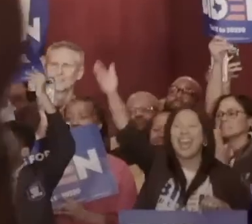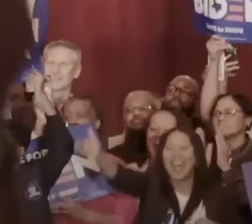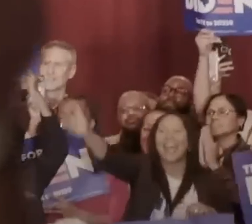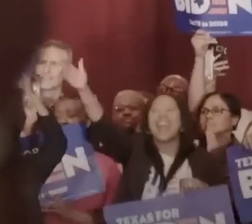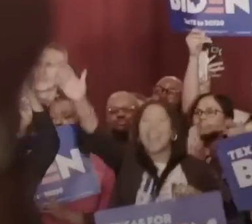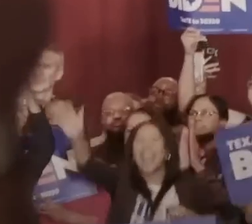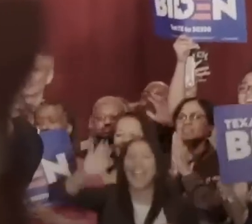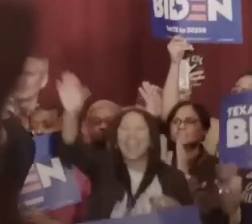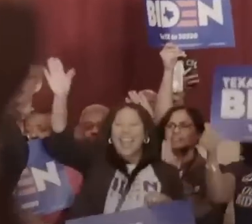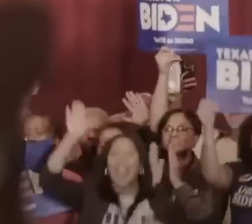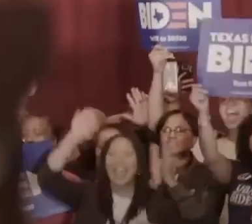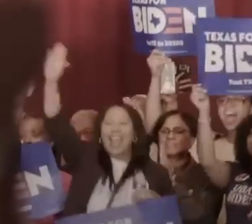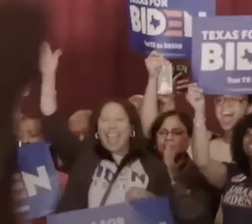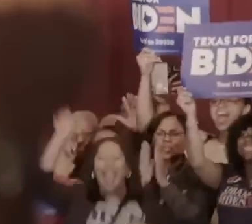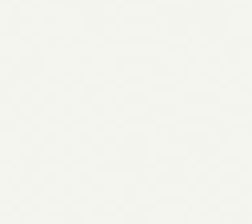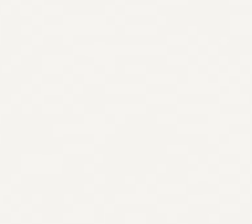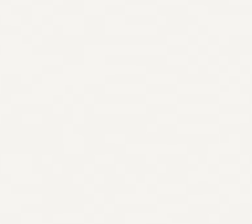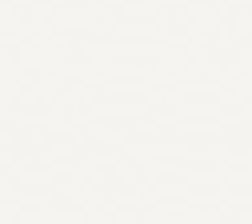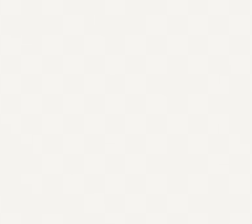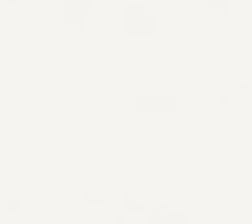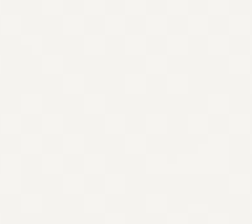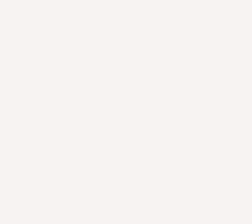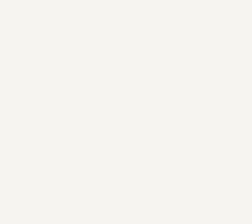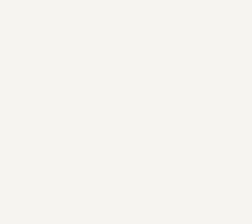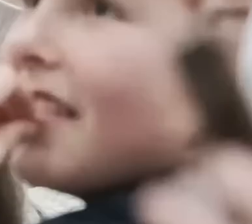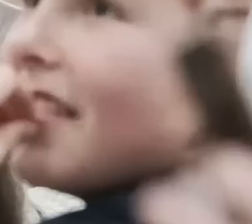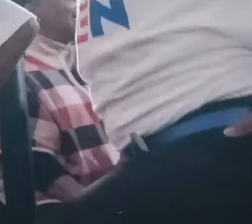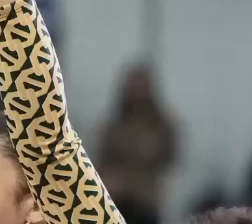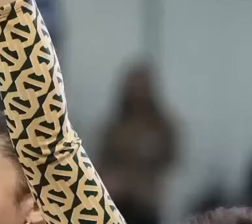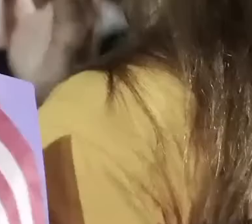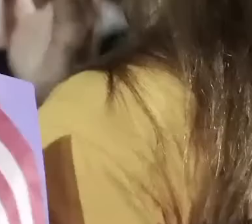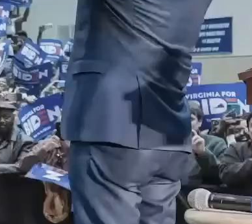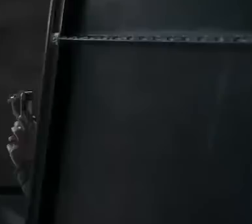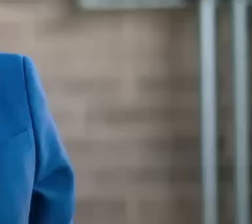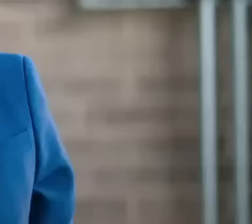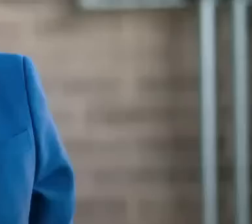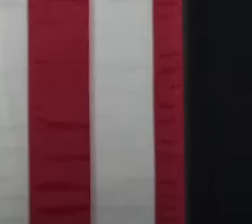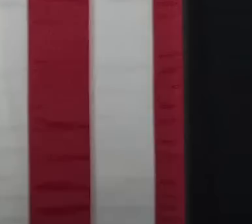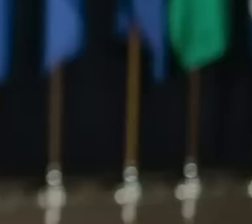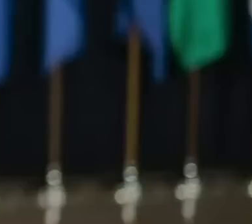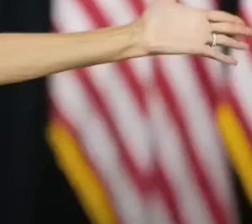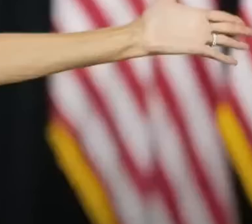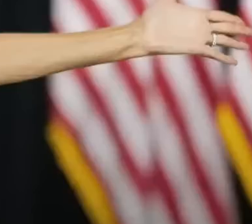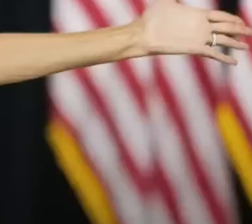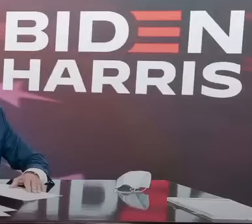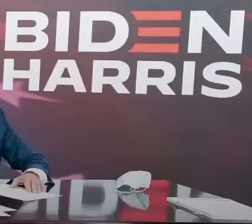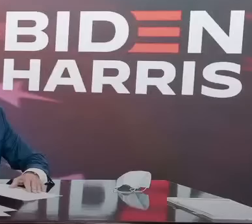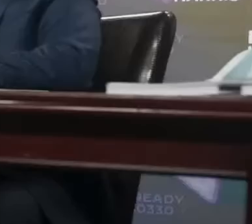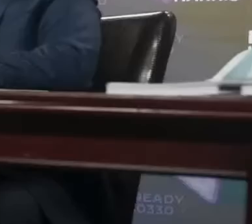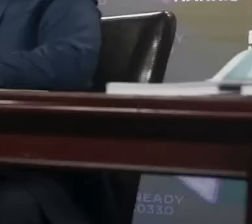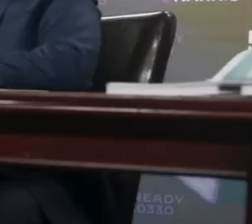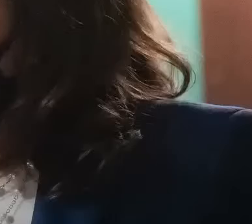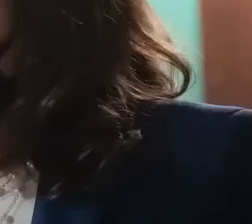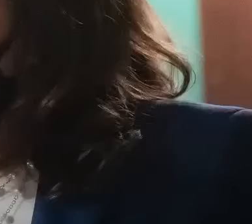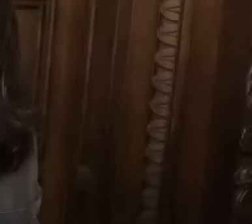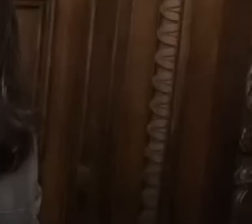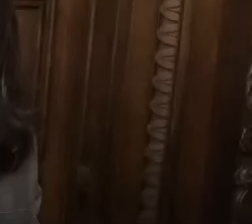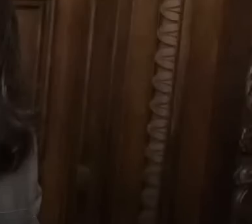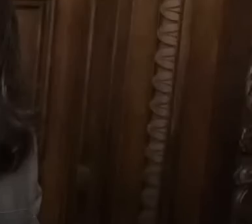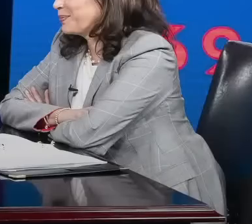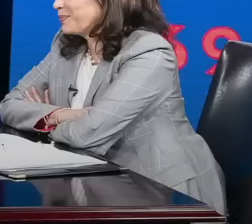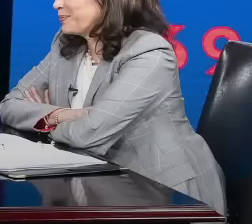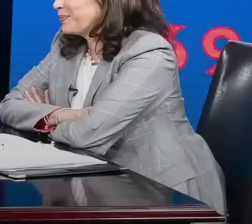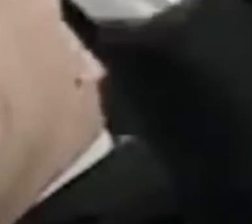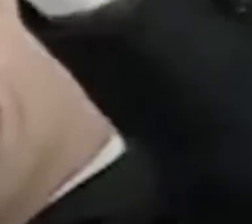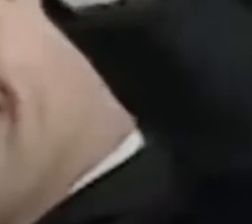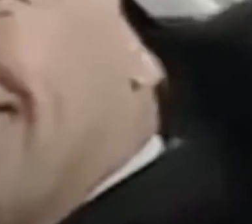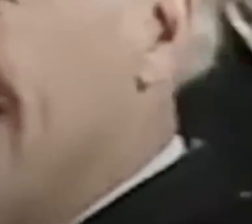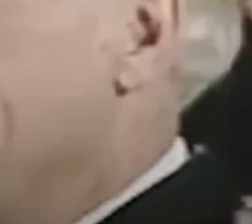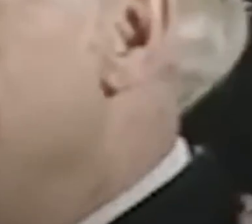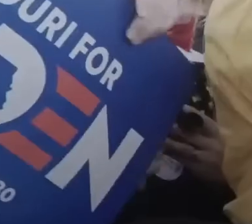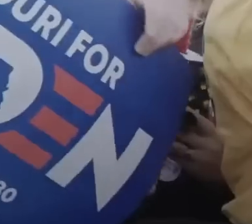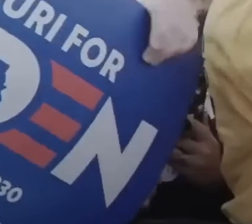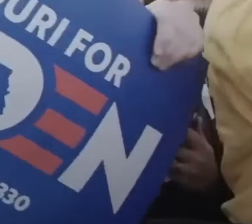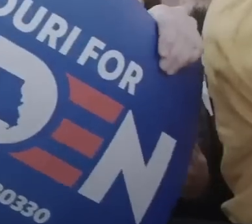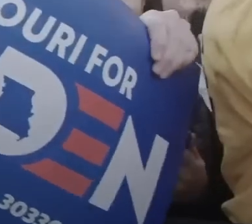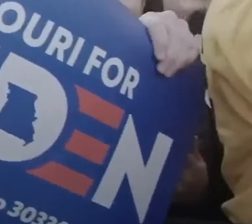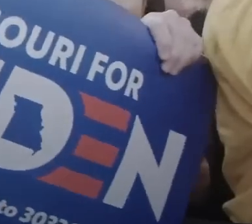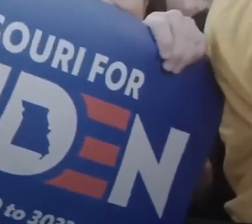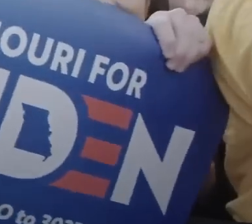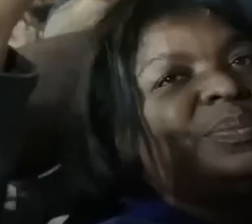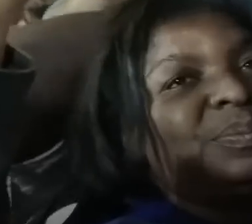ACTION TODAY.